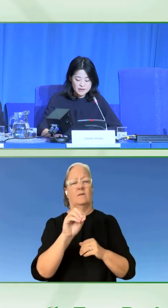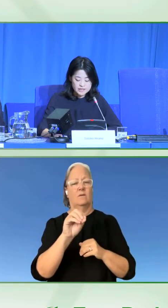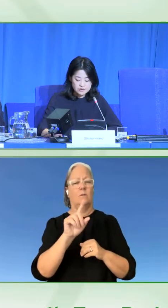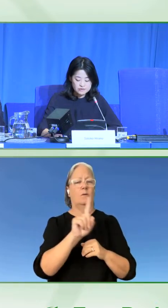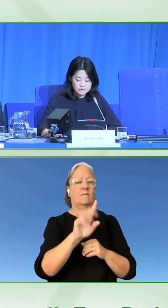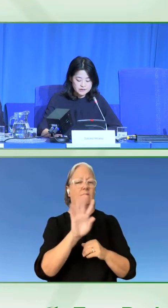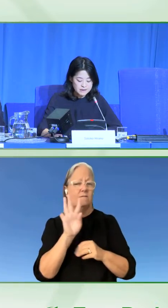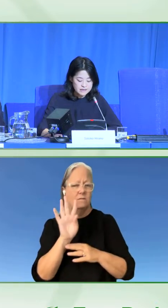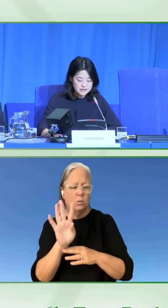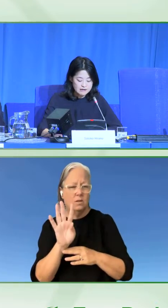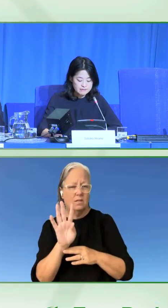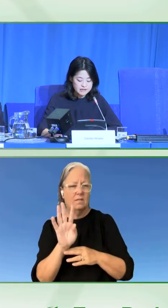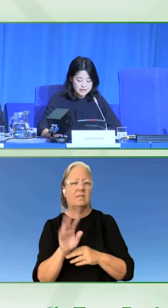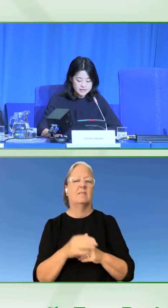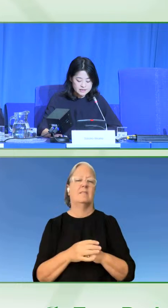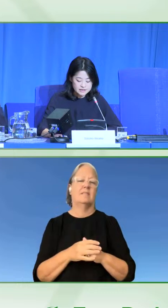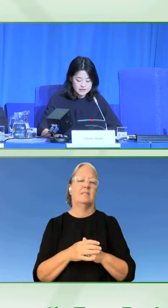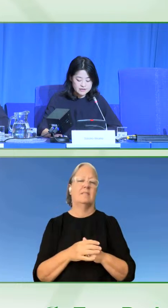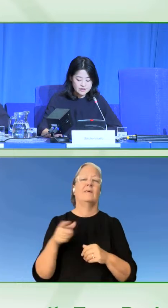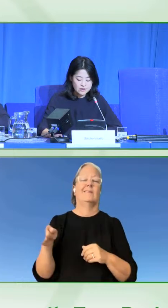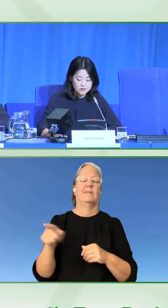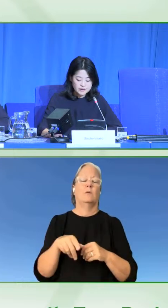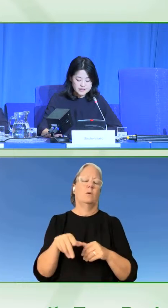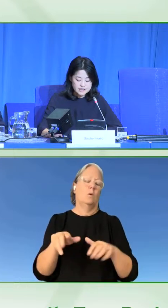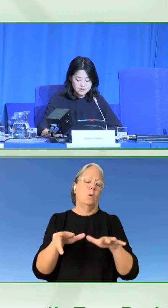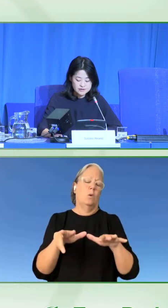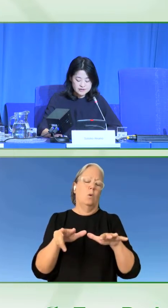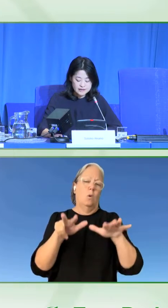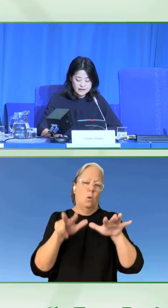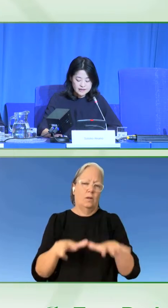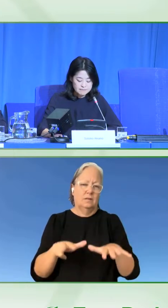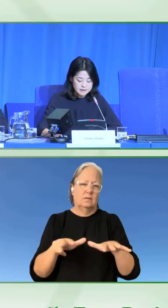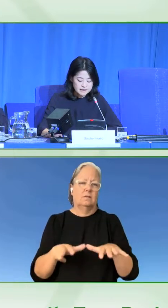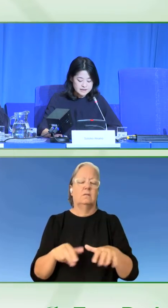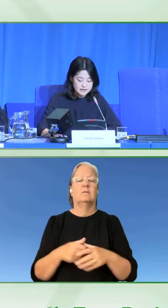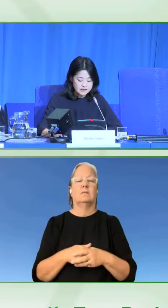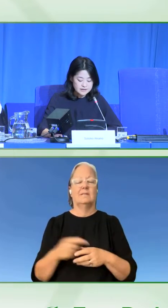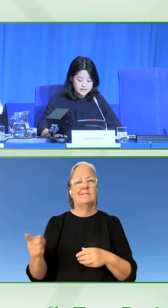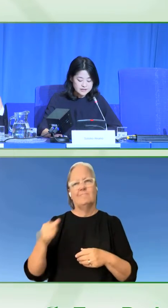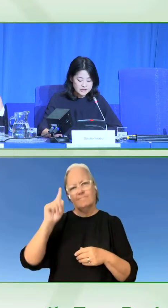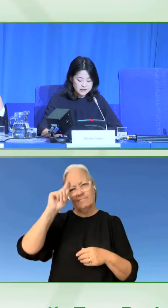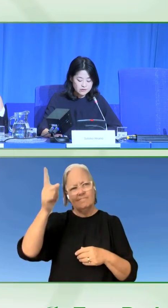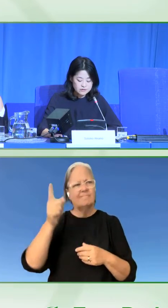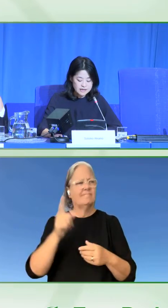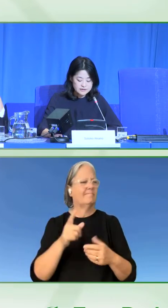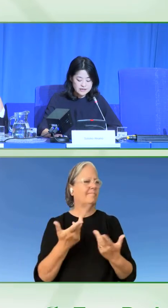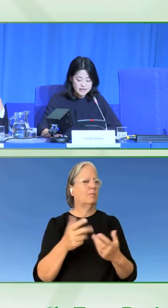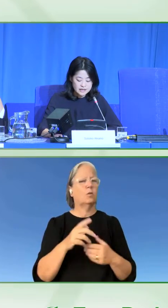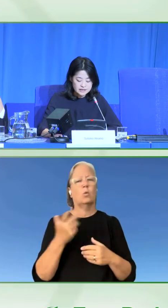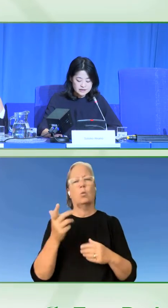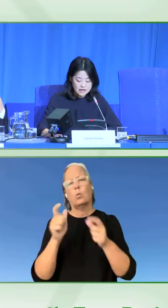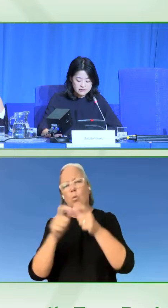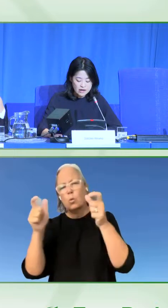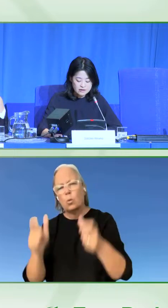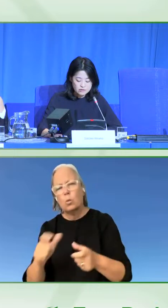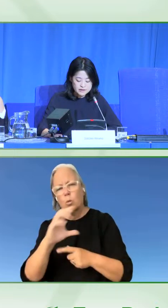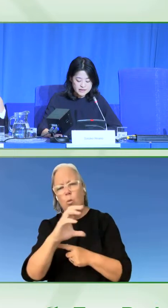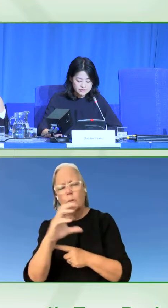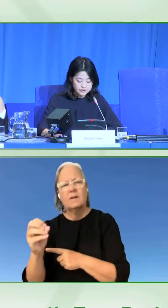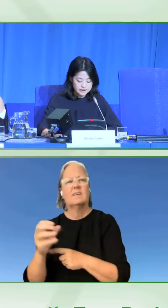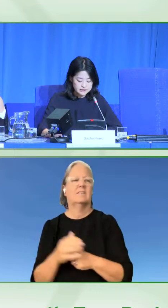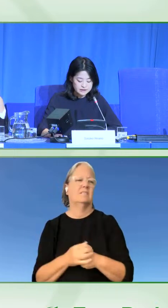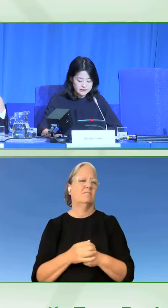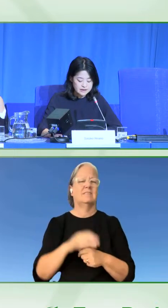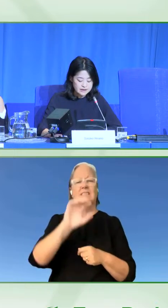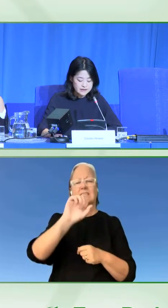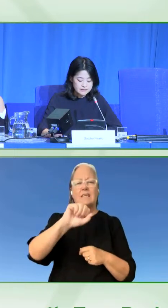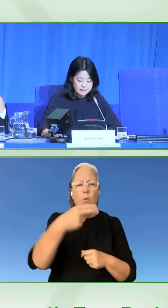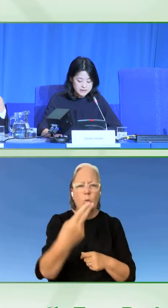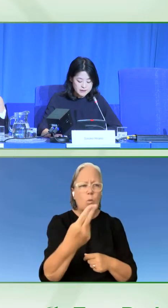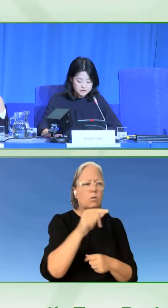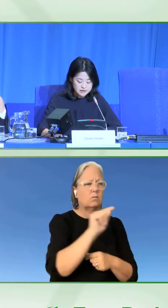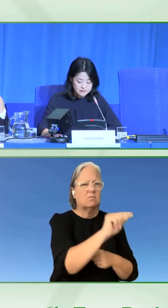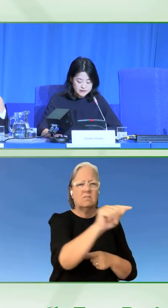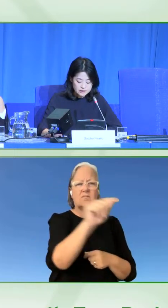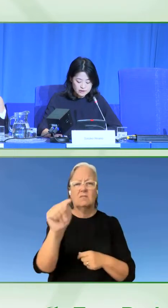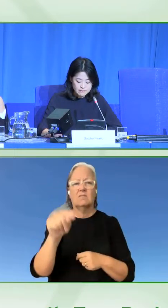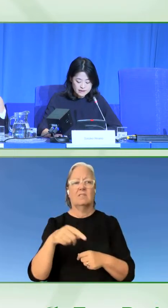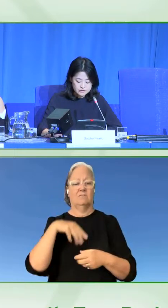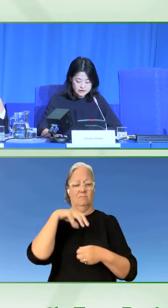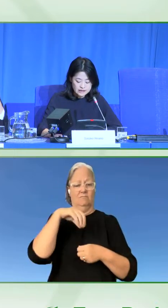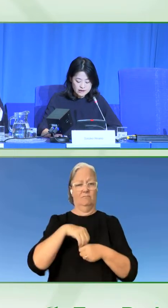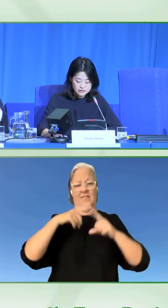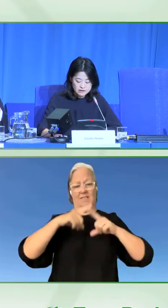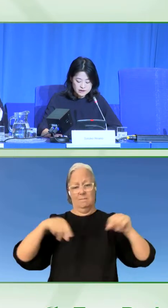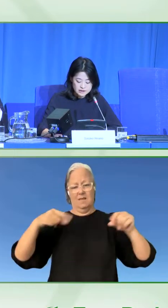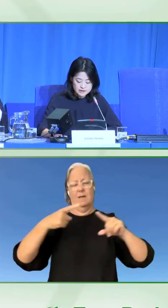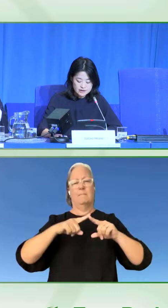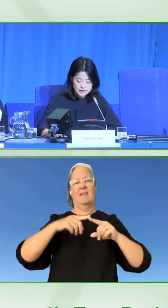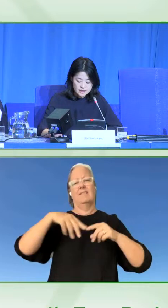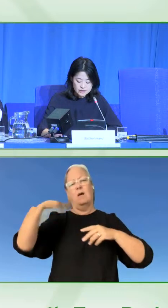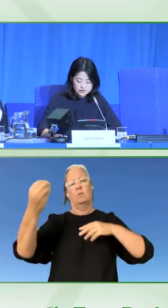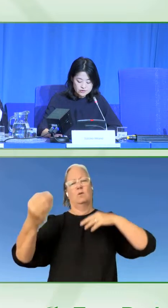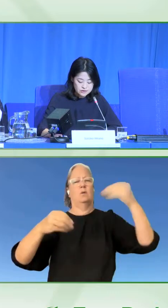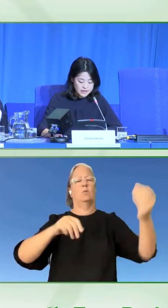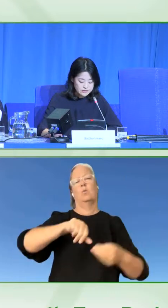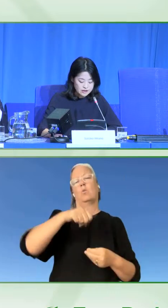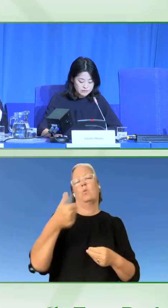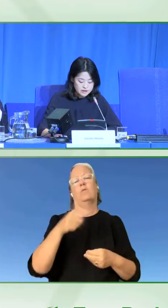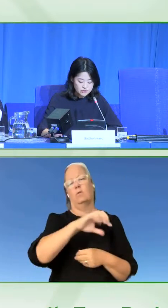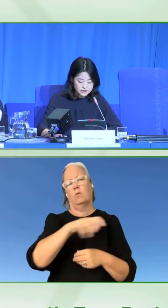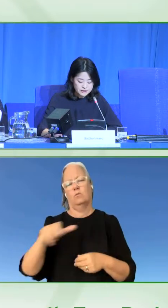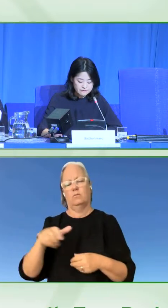community and commitment of Japan to create a society where every individual is not only